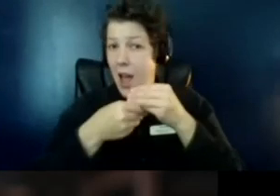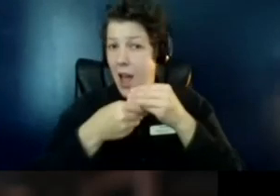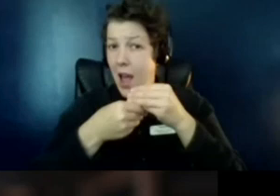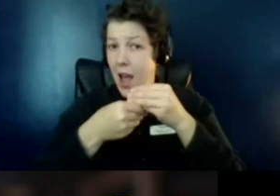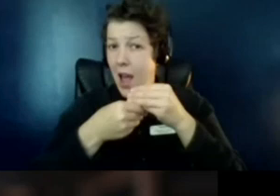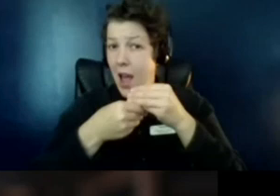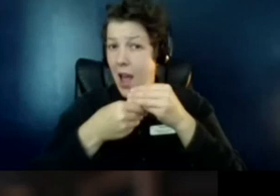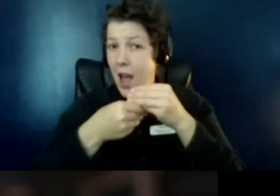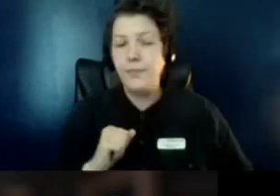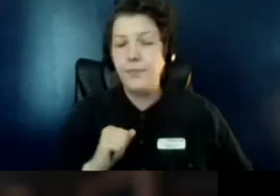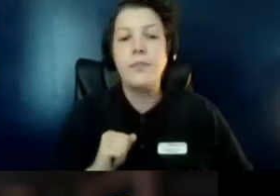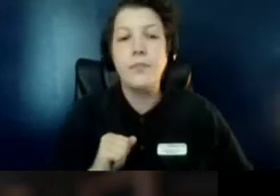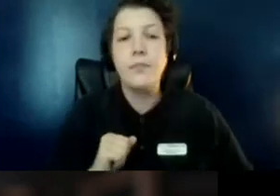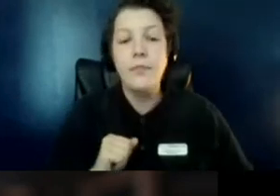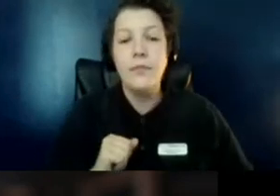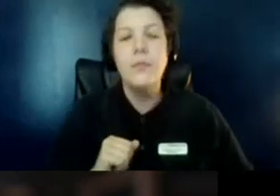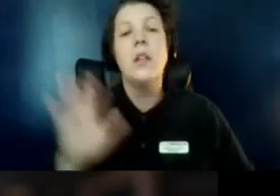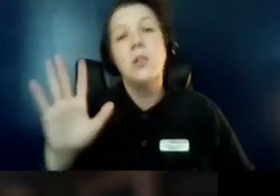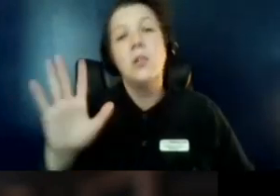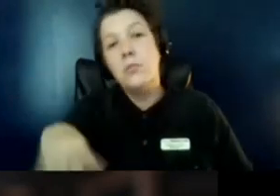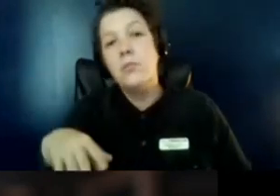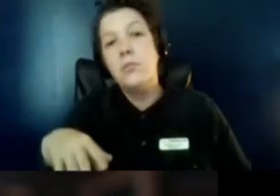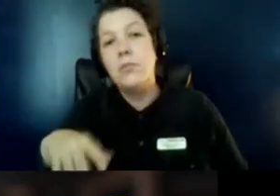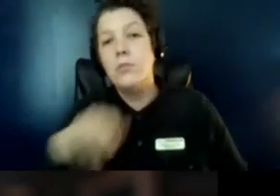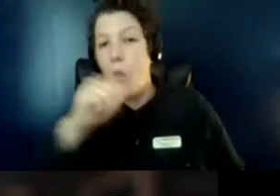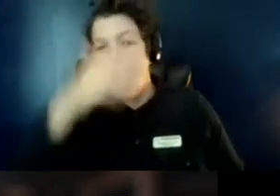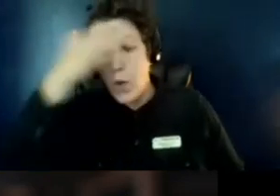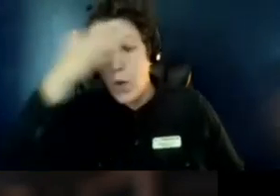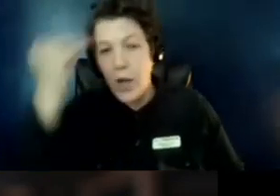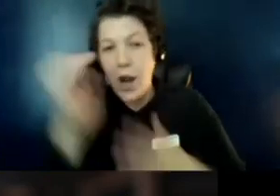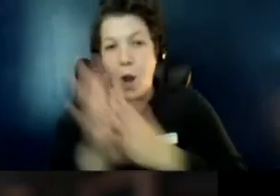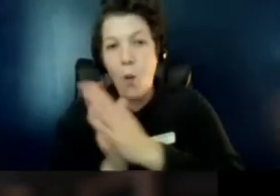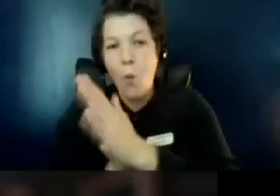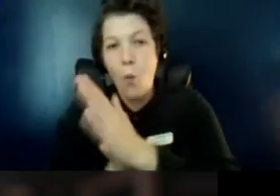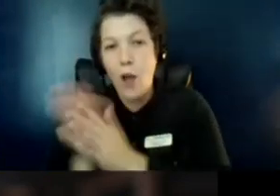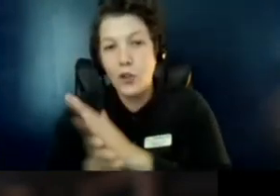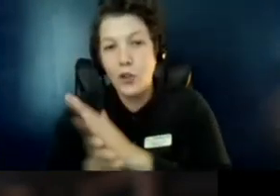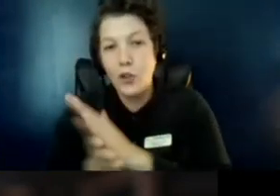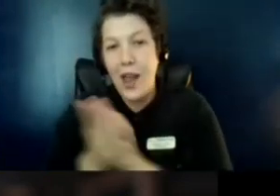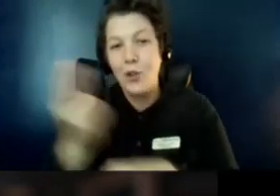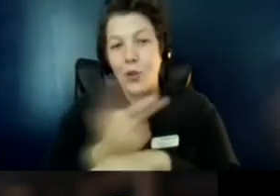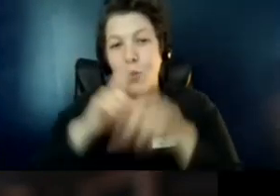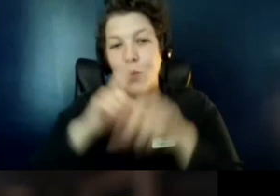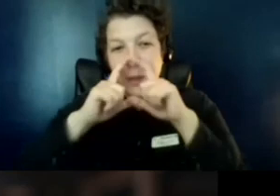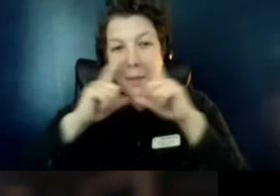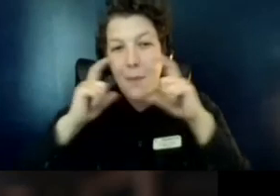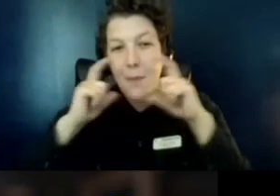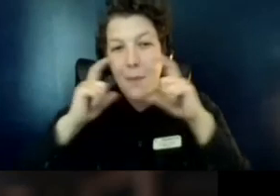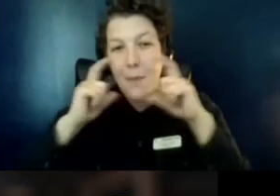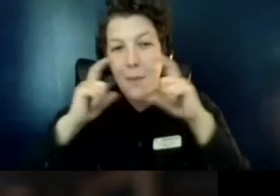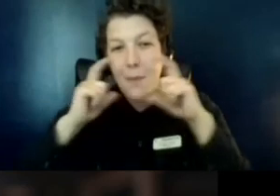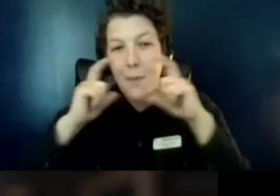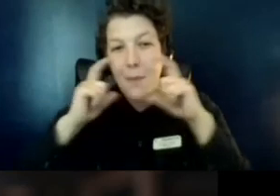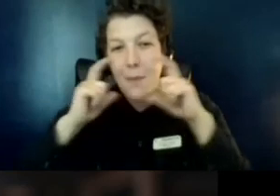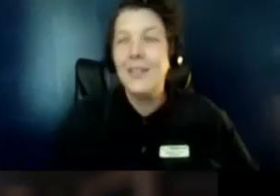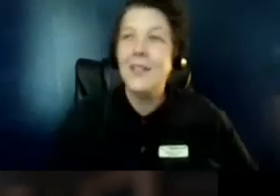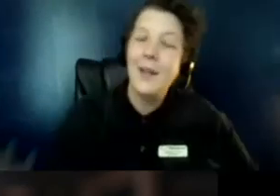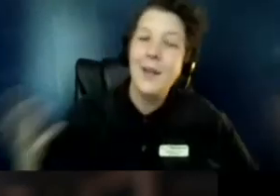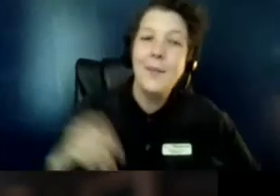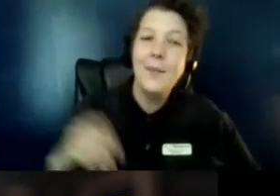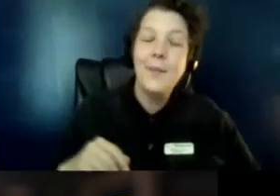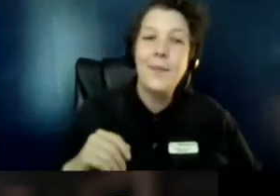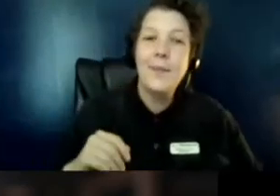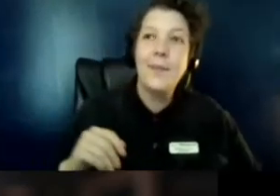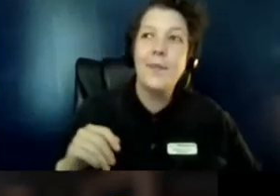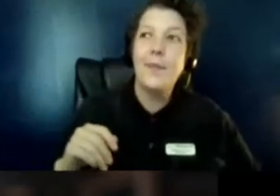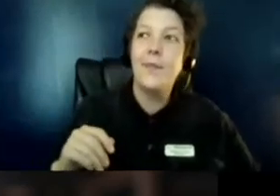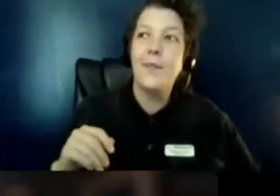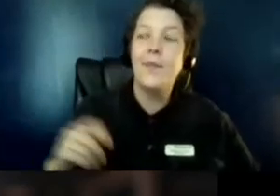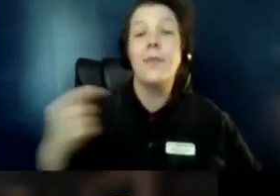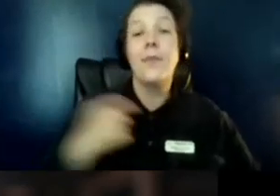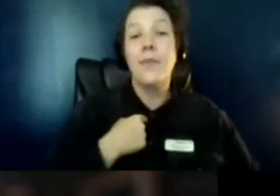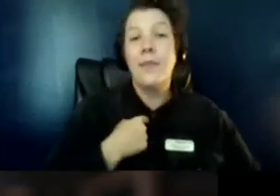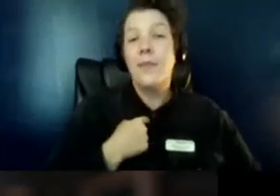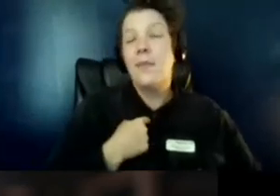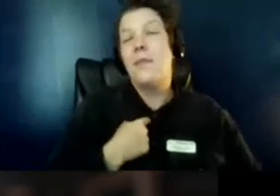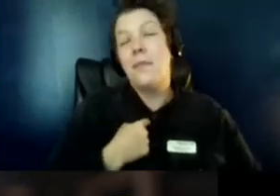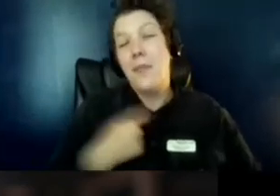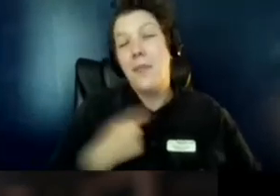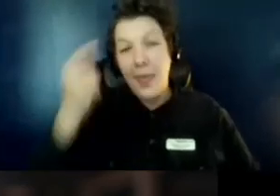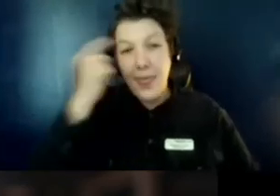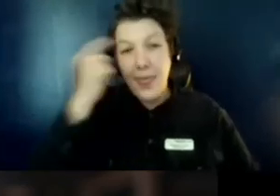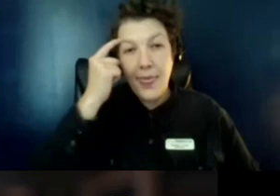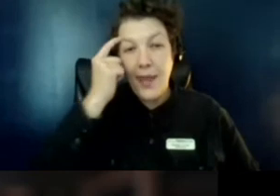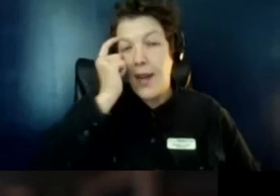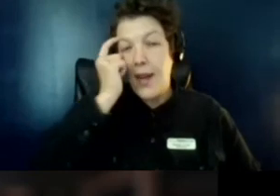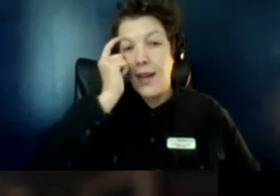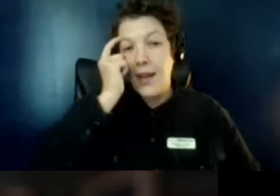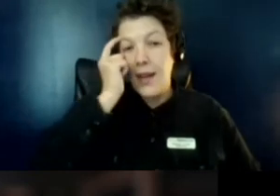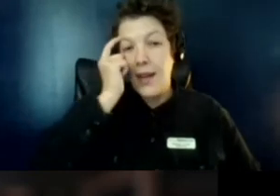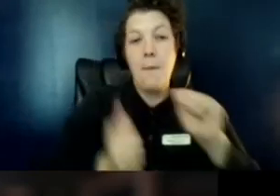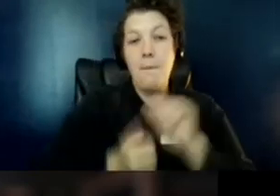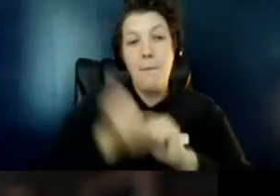wash your hands and wear your masks. I think that the key thing is we need to be bringing